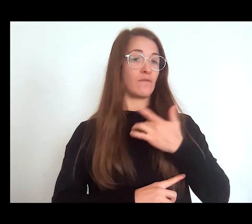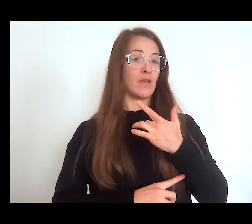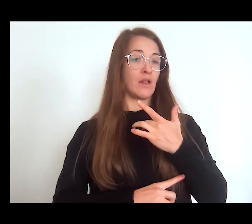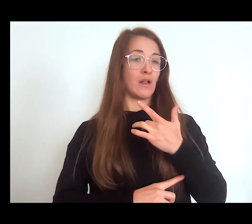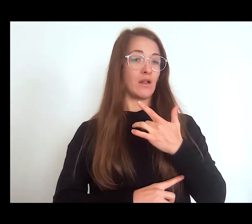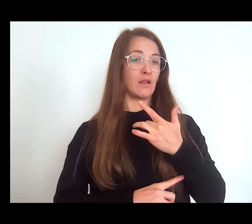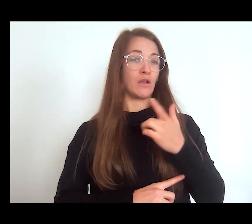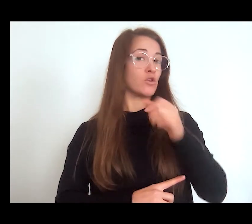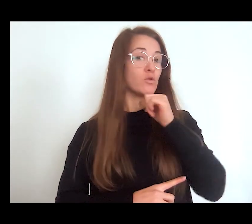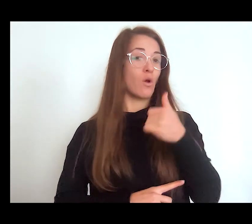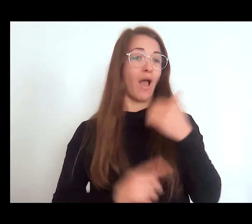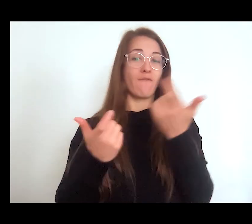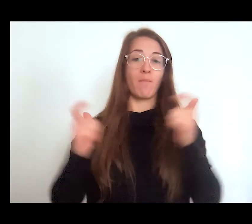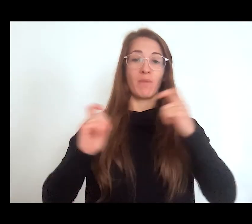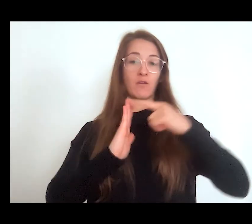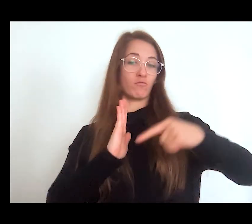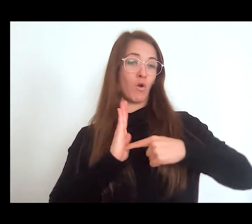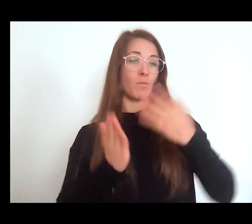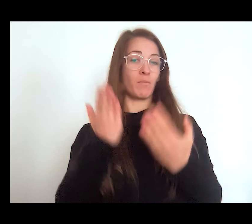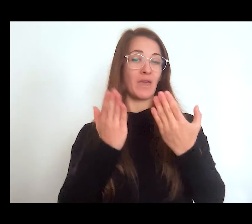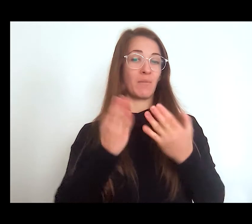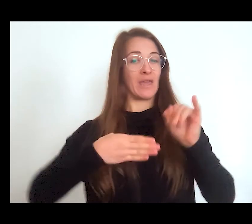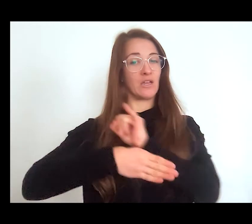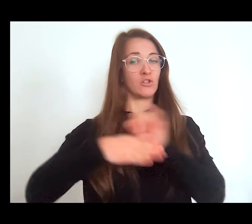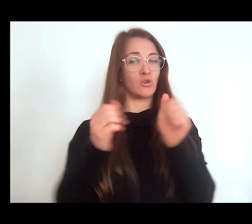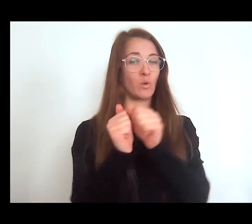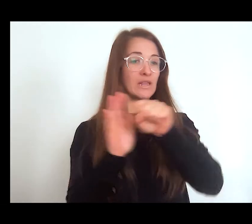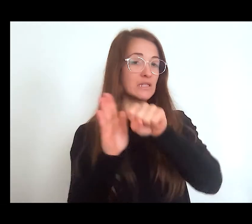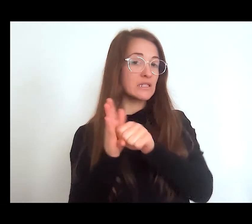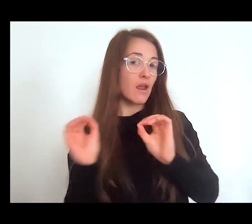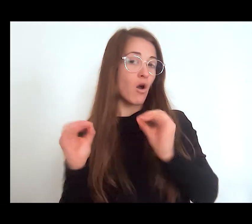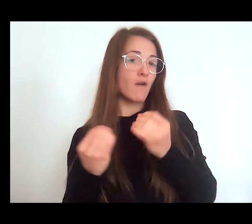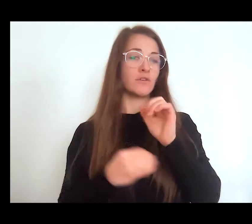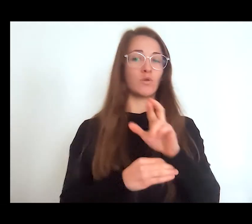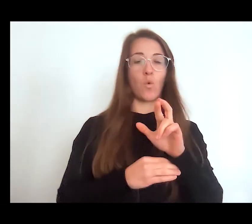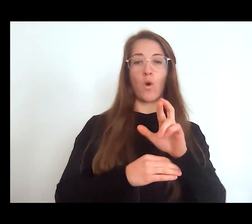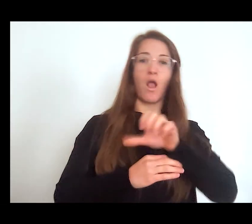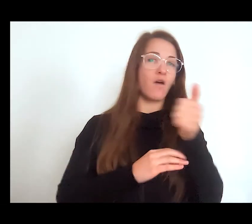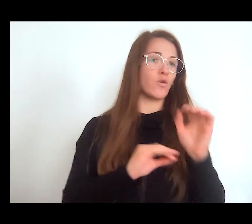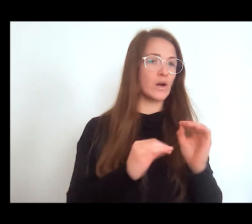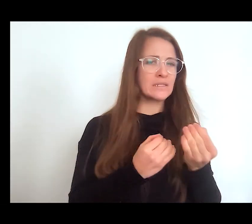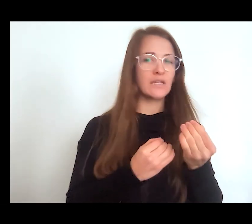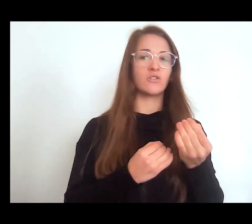WHAT WE ARE STRIVING FOR. IF THOSE THAT FEEL YOU DON'T HAVE A BIG ROLE, IF YOU ARE